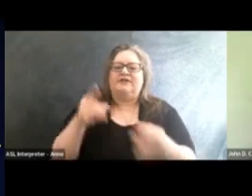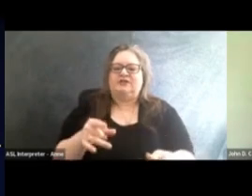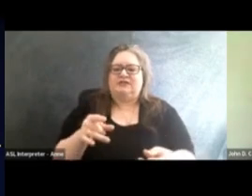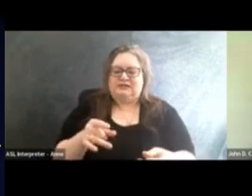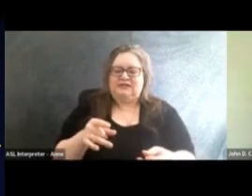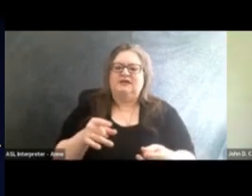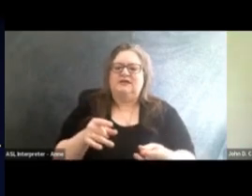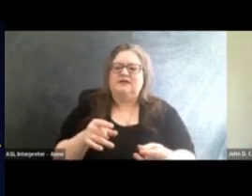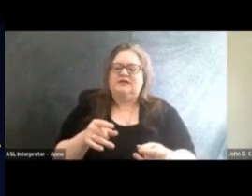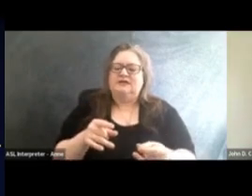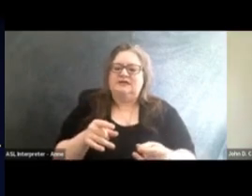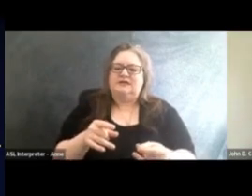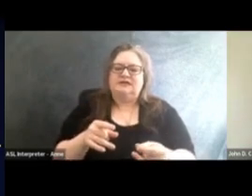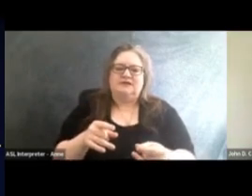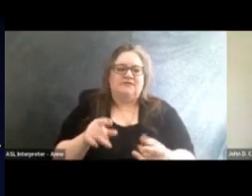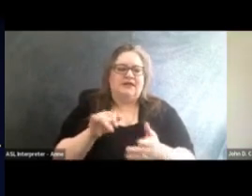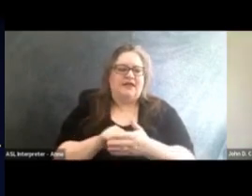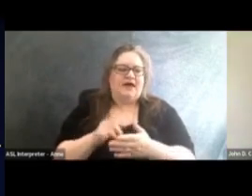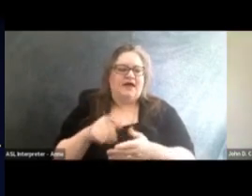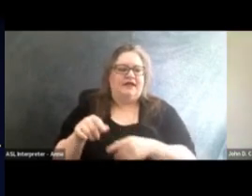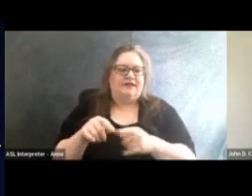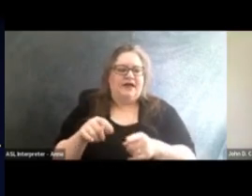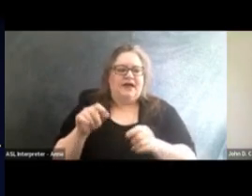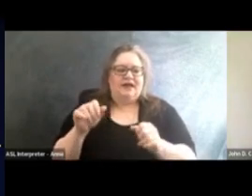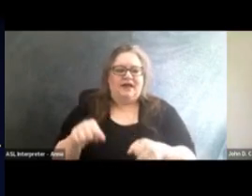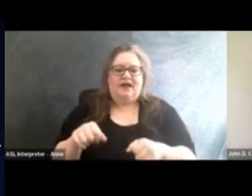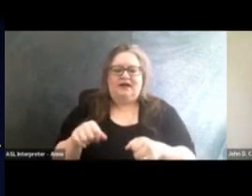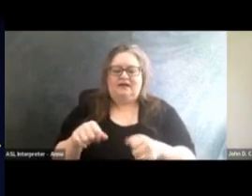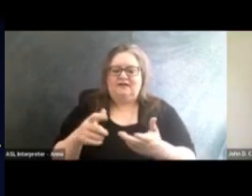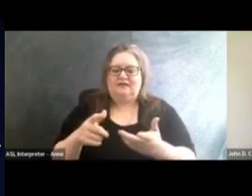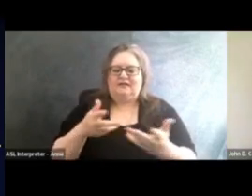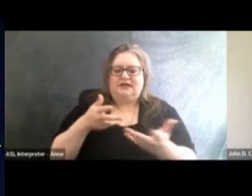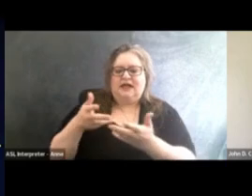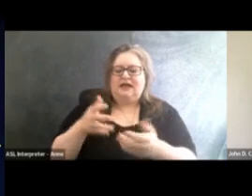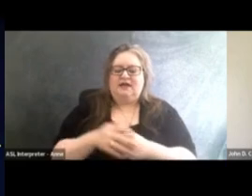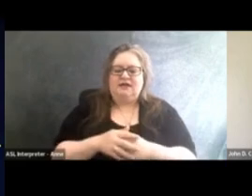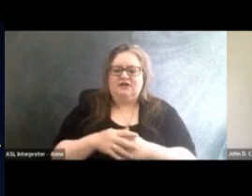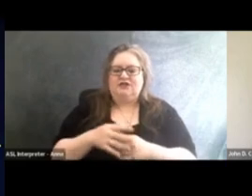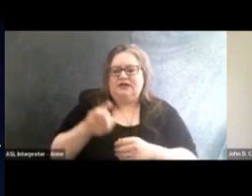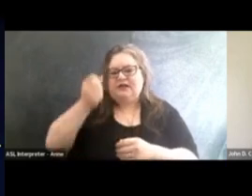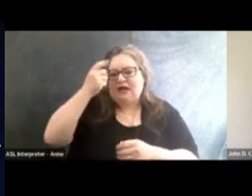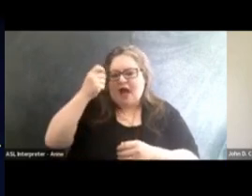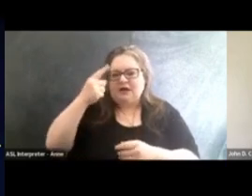which they they can engage in in cognitive tasks. And we're going